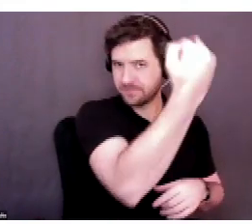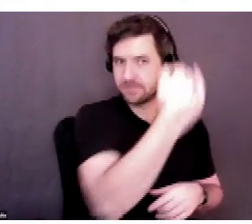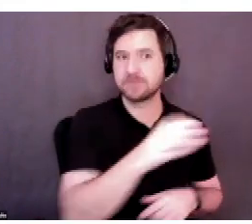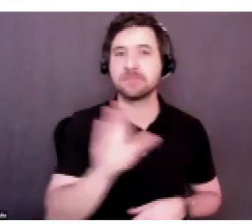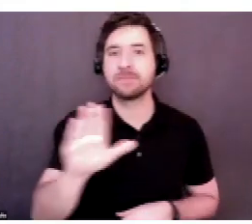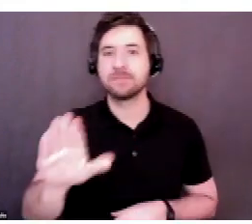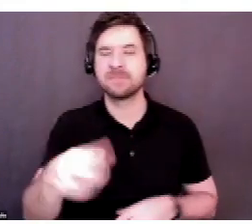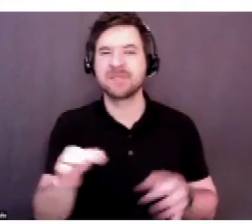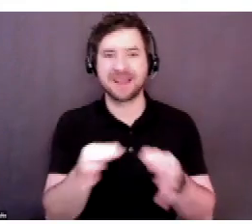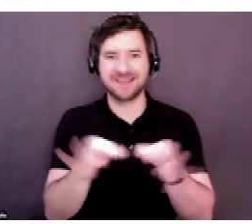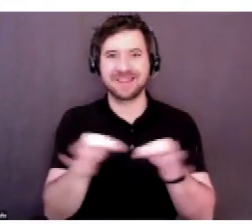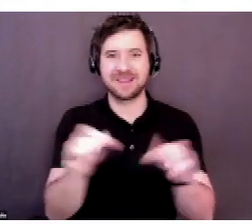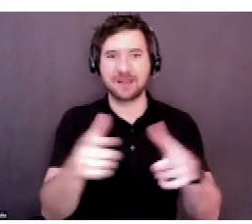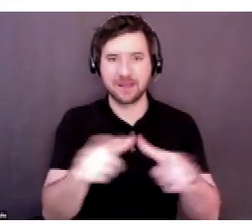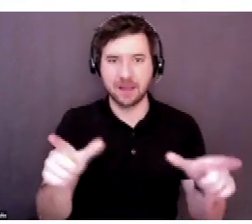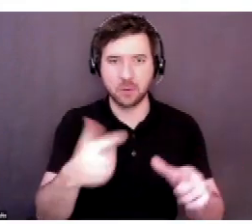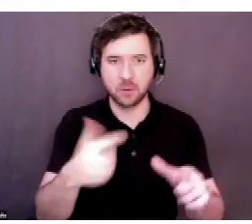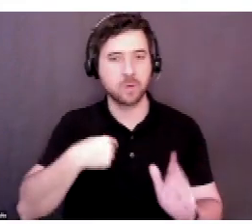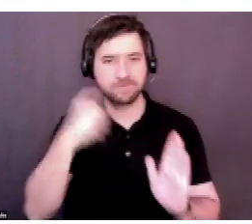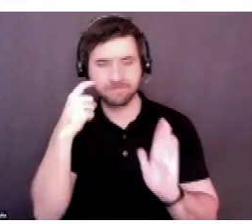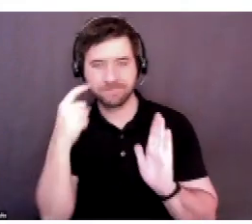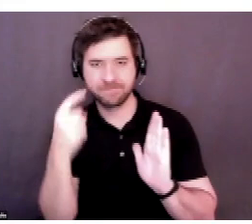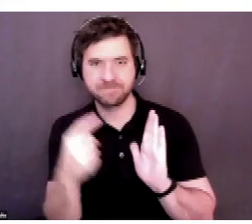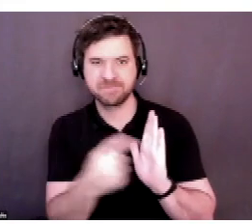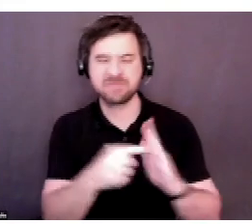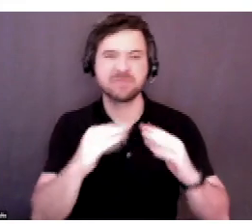of gender identity, sexual orientation.